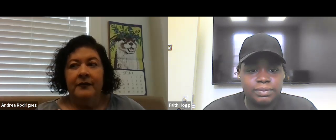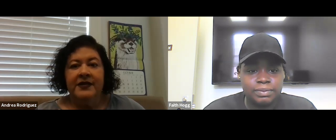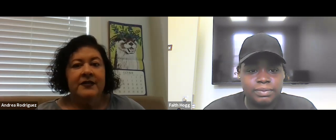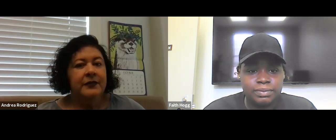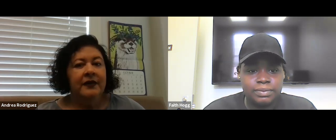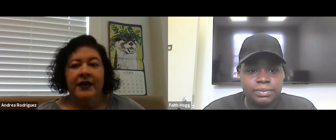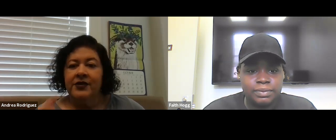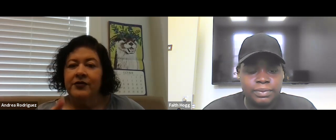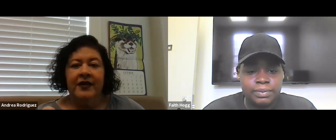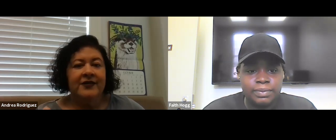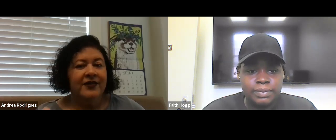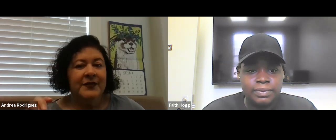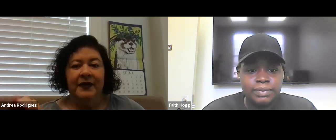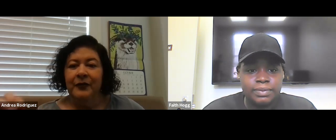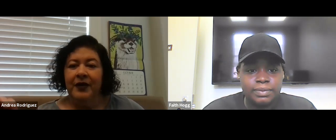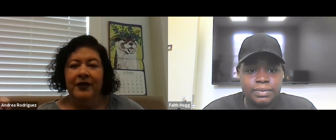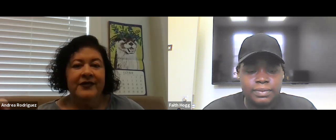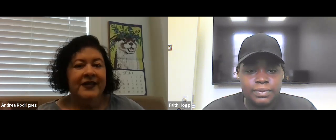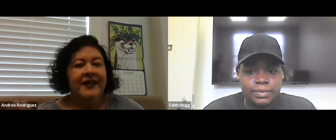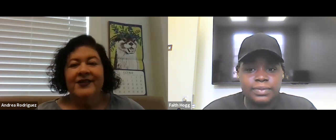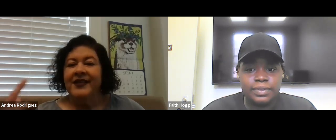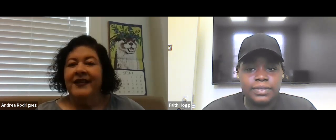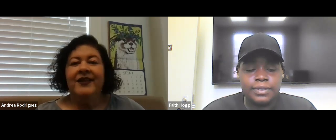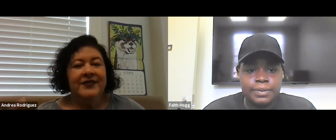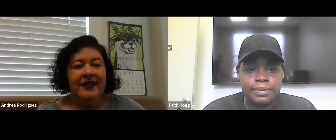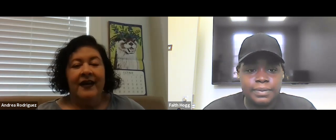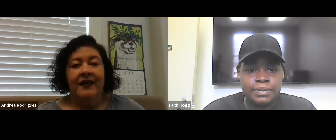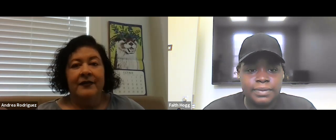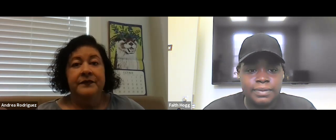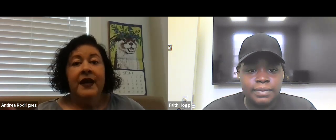listening to a lecture, try to start spelling words just getting used to that and